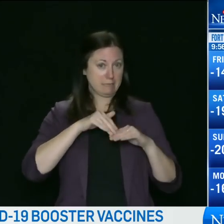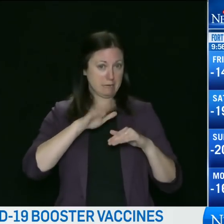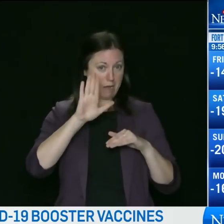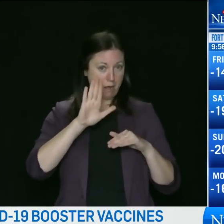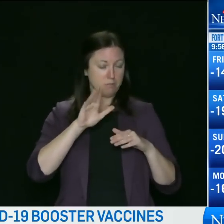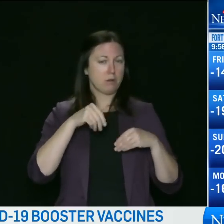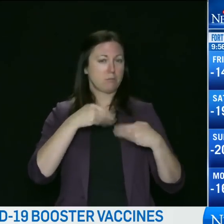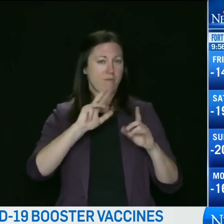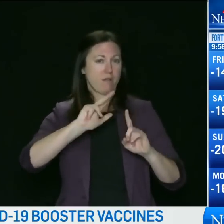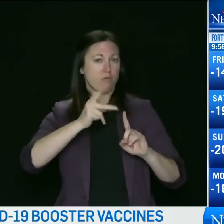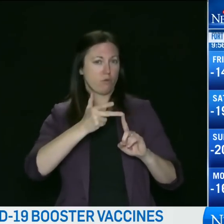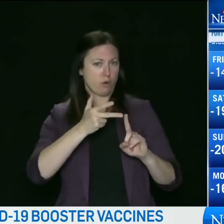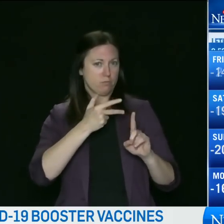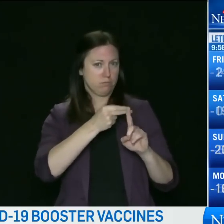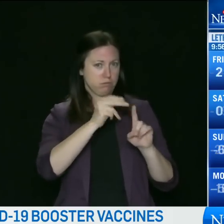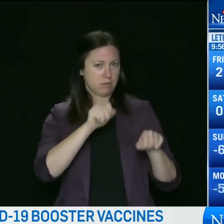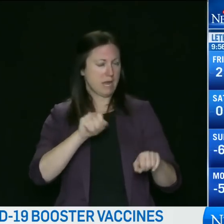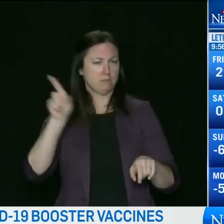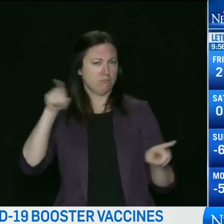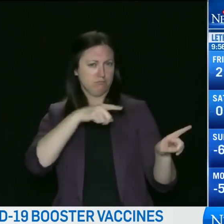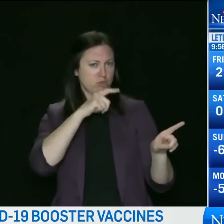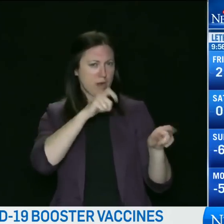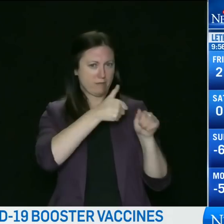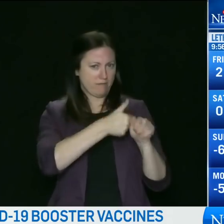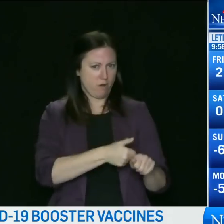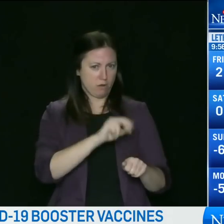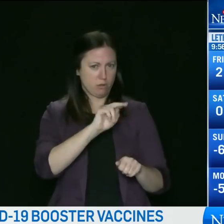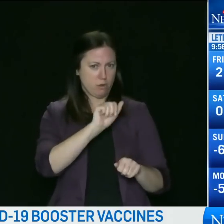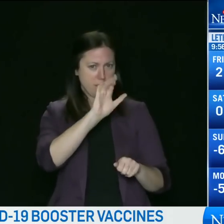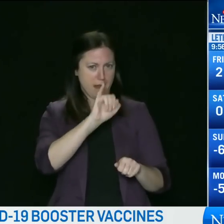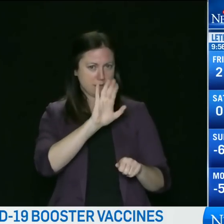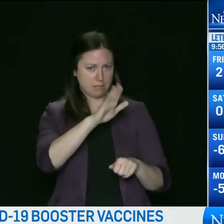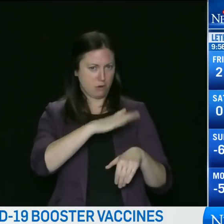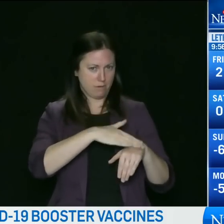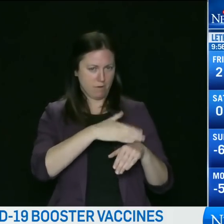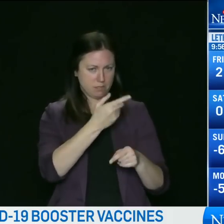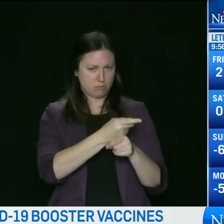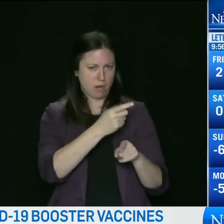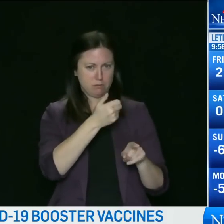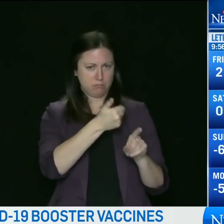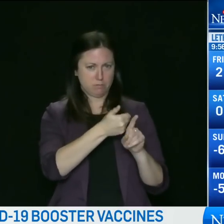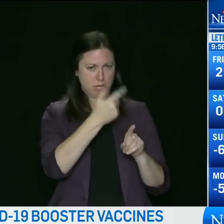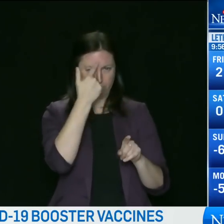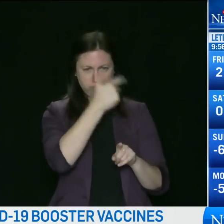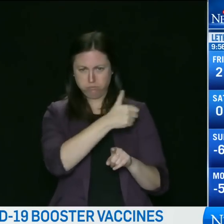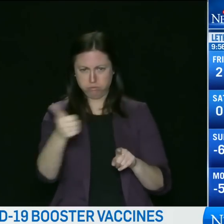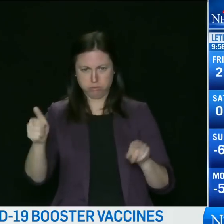THEY'RE ABLE TO, OFFER BOOSTER SHOTS TO PEOPLE 18 YEARS AND UP IF THEY CHOOSE TO BECAUSE